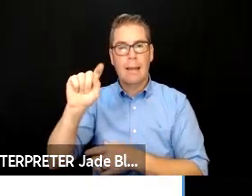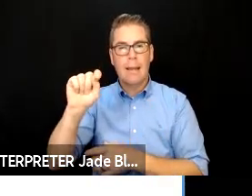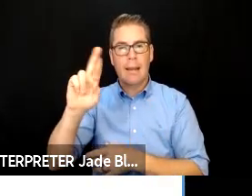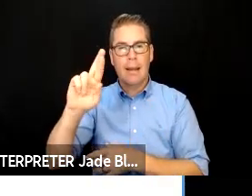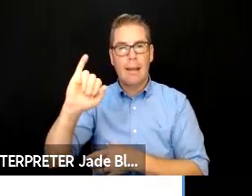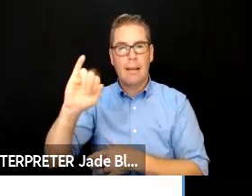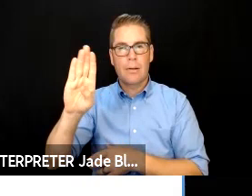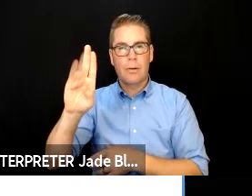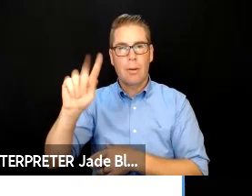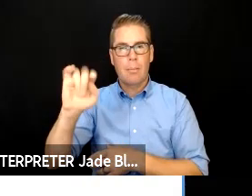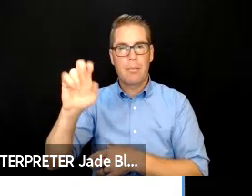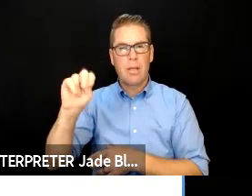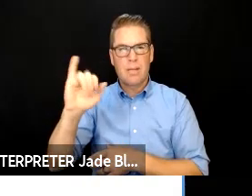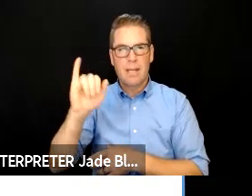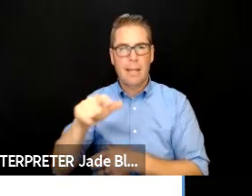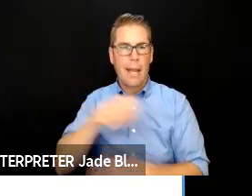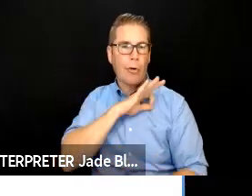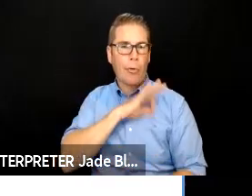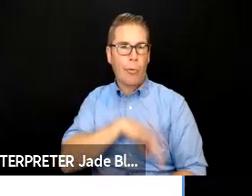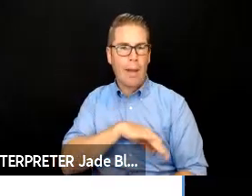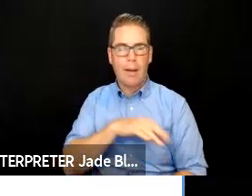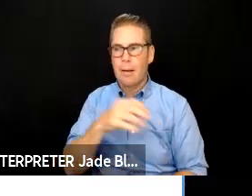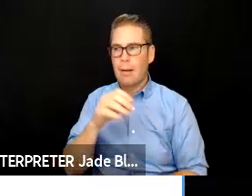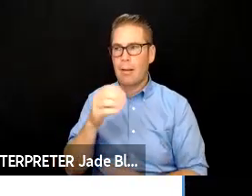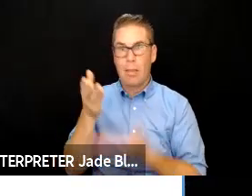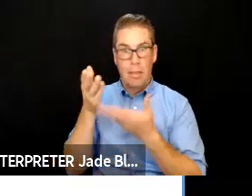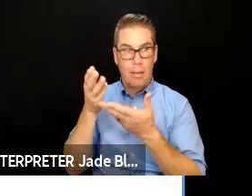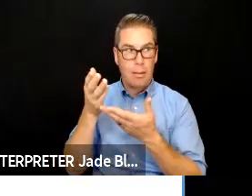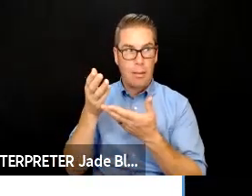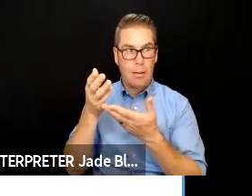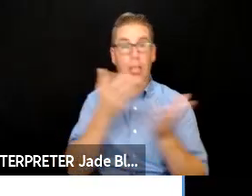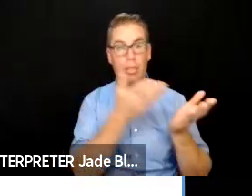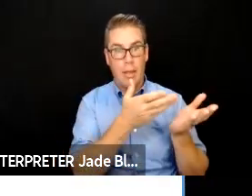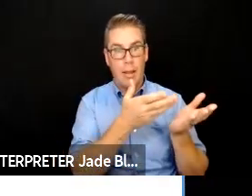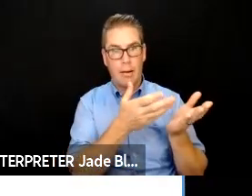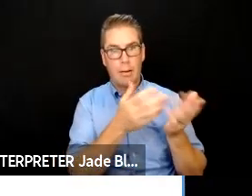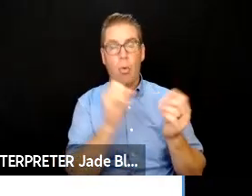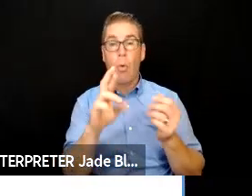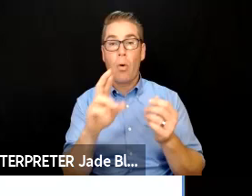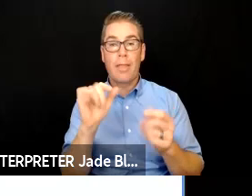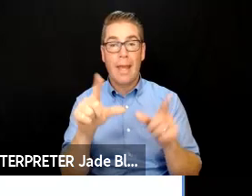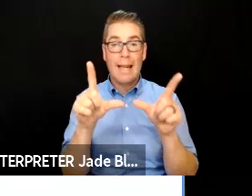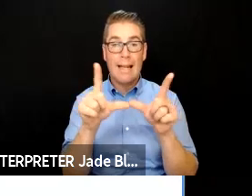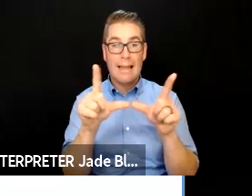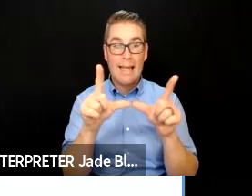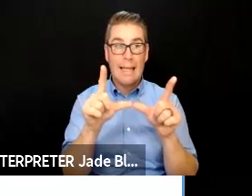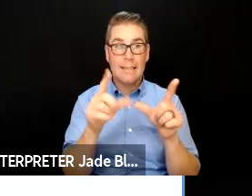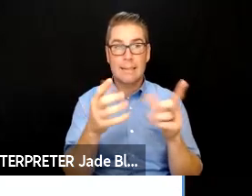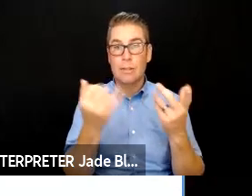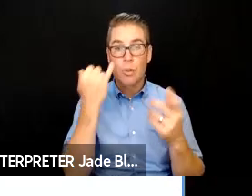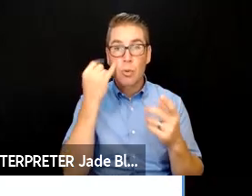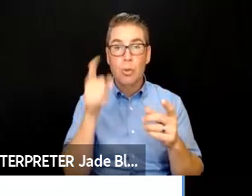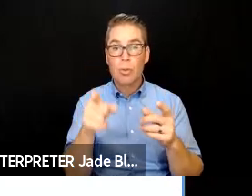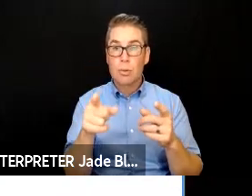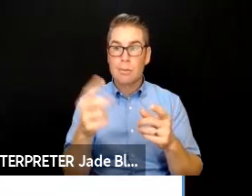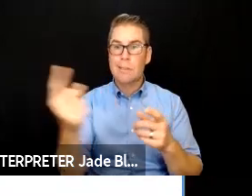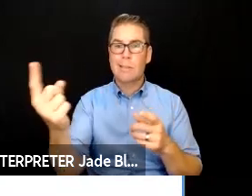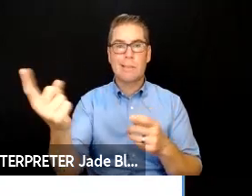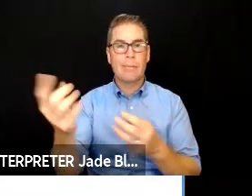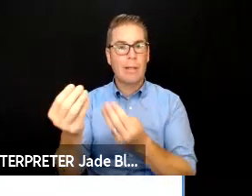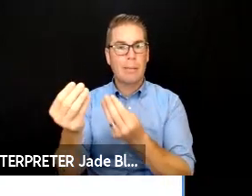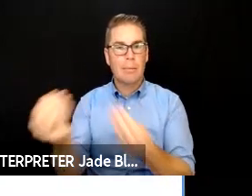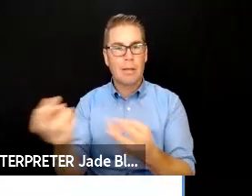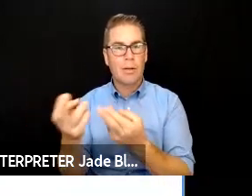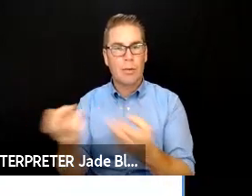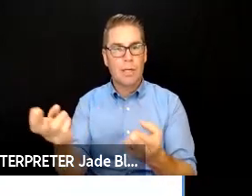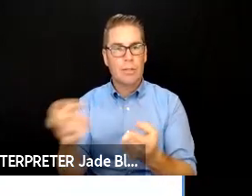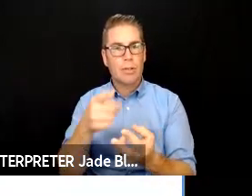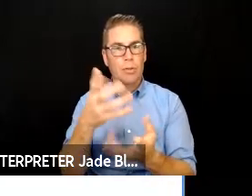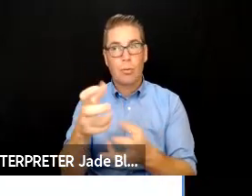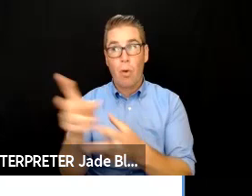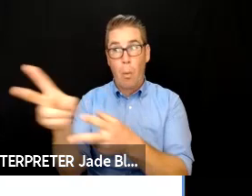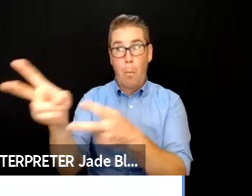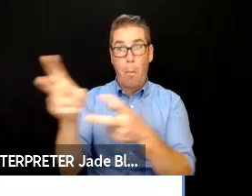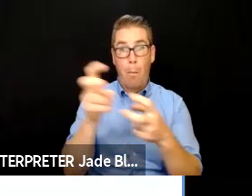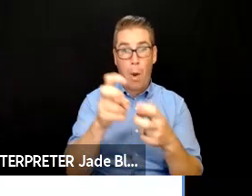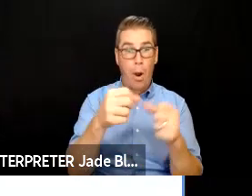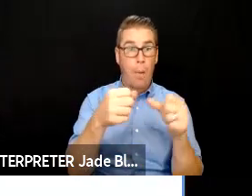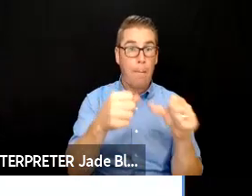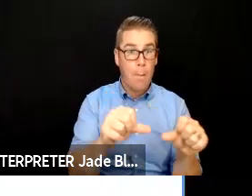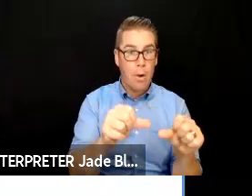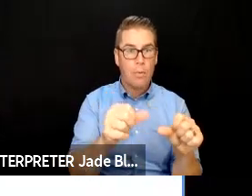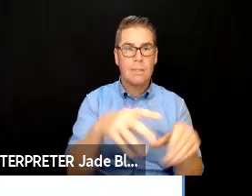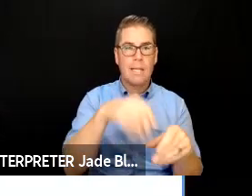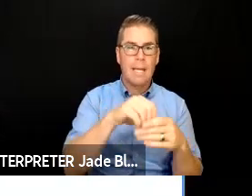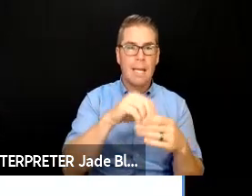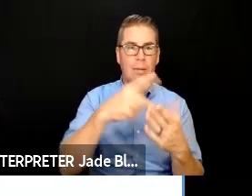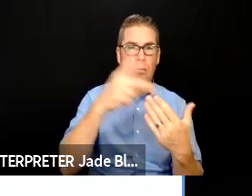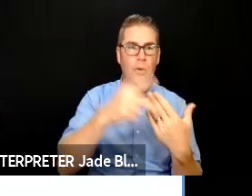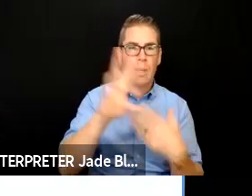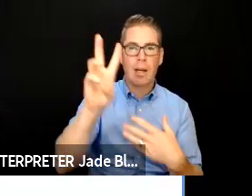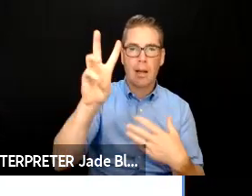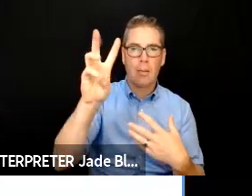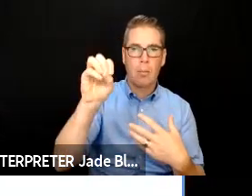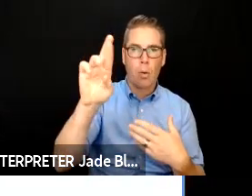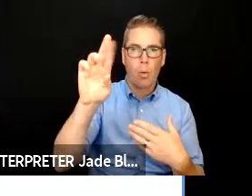Sally Potter: So, or the the the license will be indicated on it. But if you are going to move it into like a Word document or into a canvas page or even take a an image like I have done here. So,